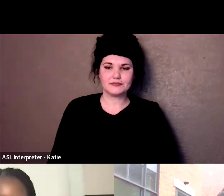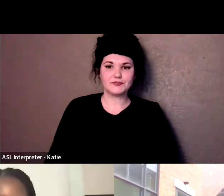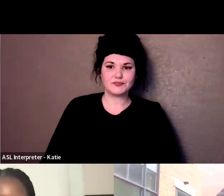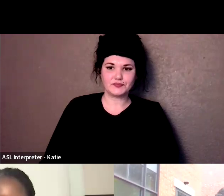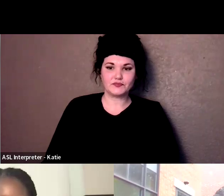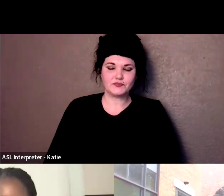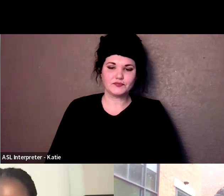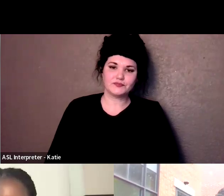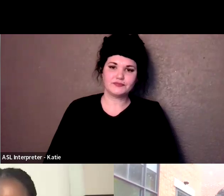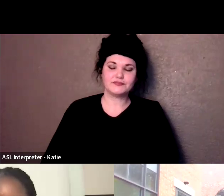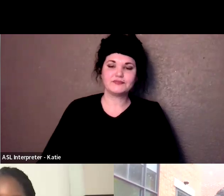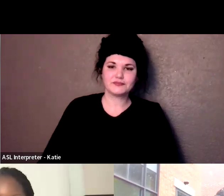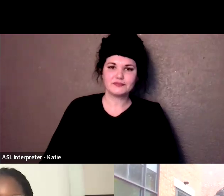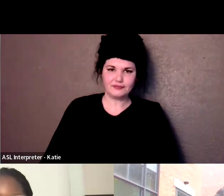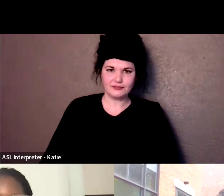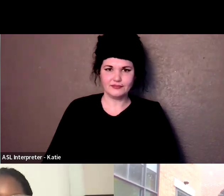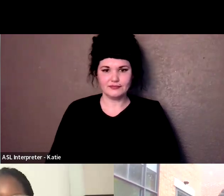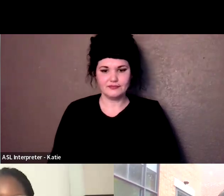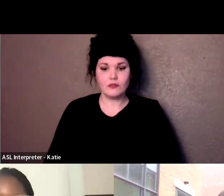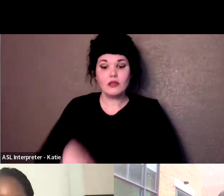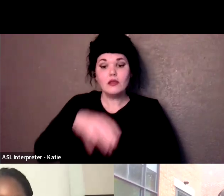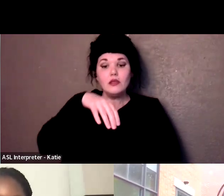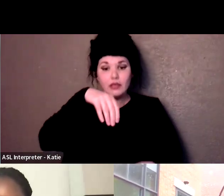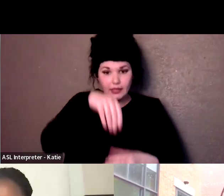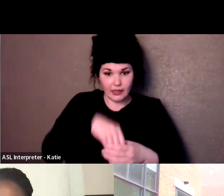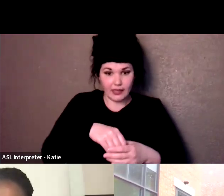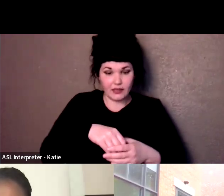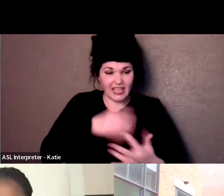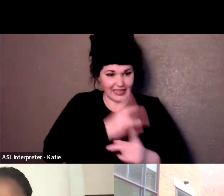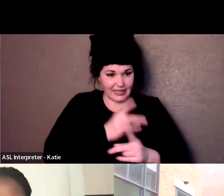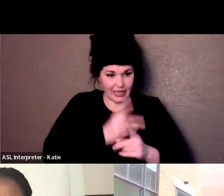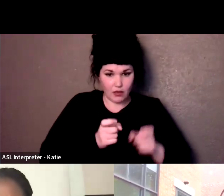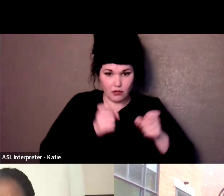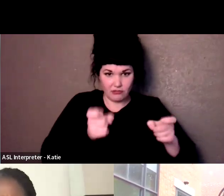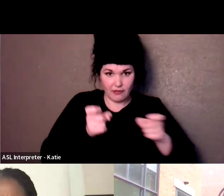where people are giving and receiving care, we understand that for family caregivers